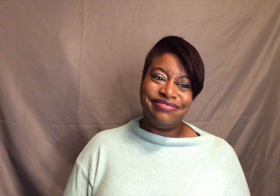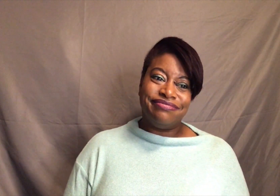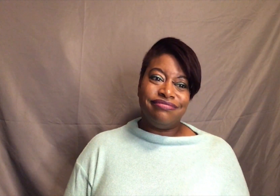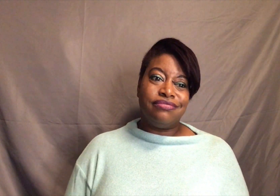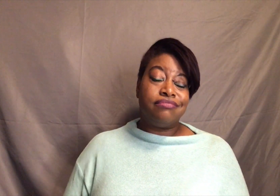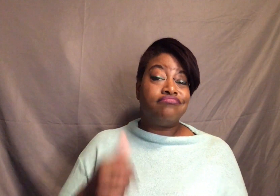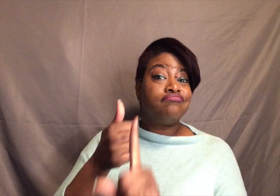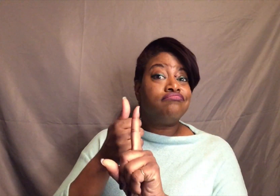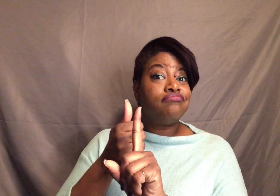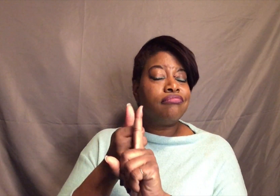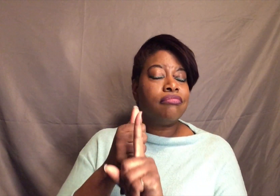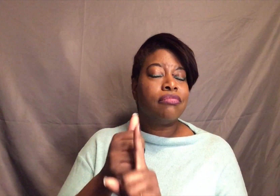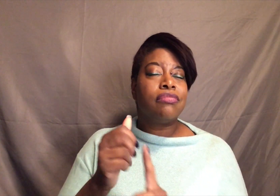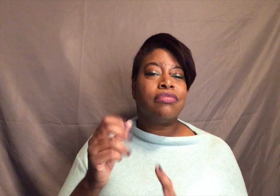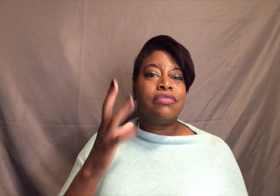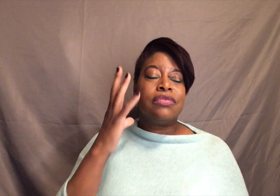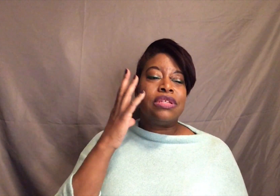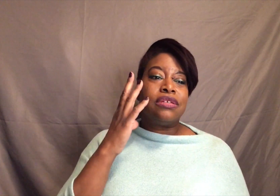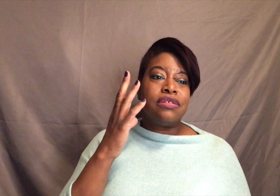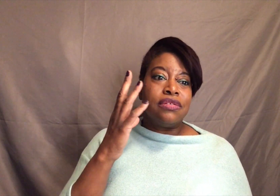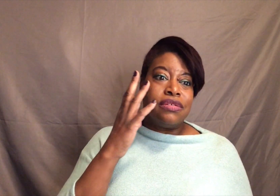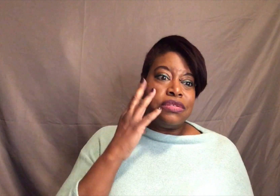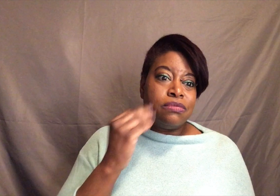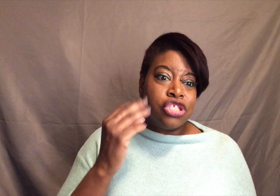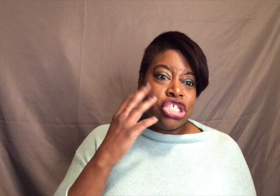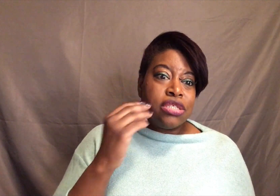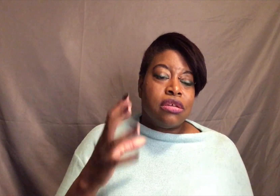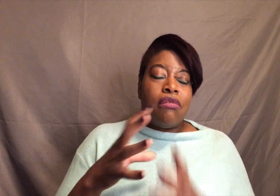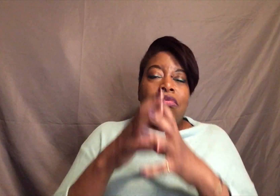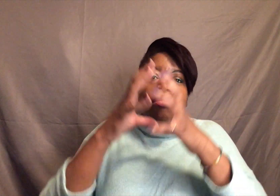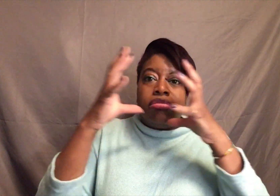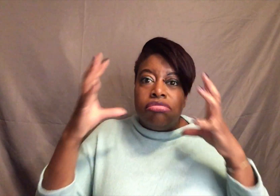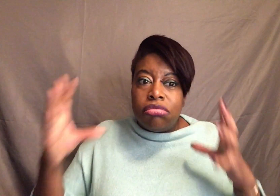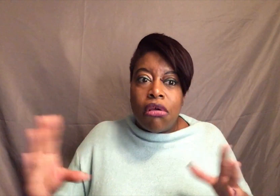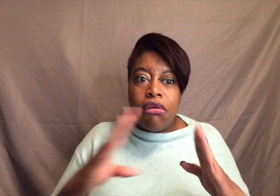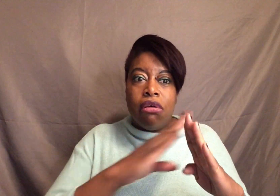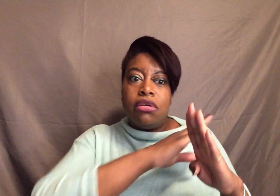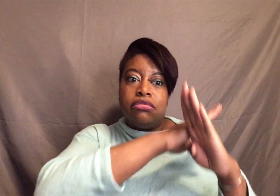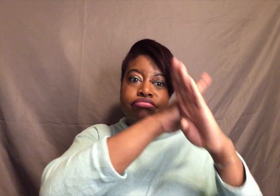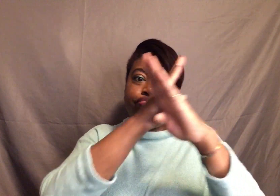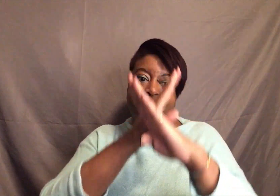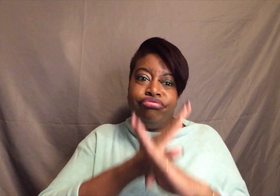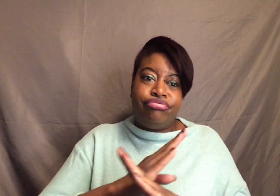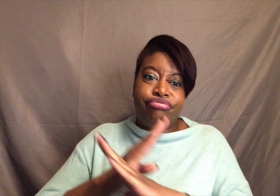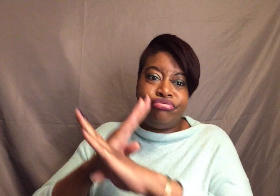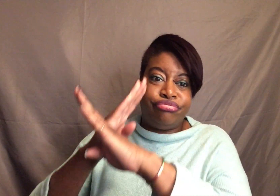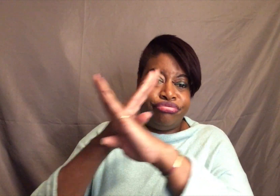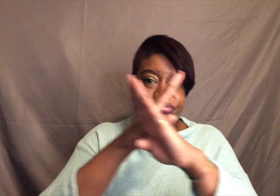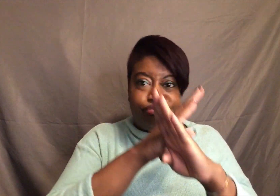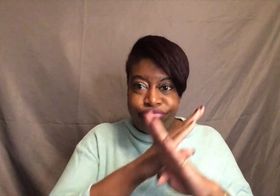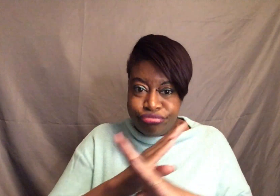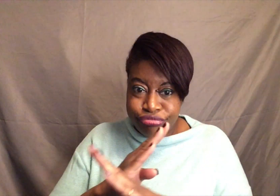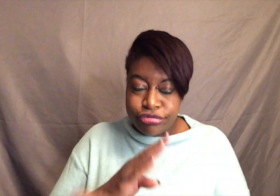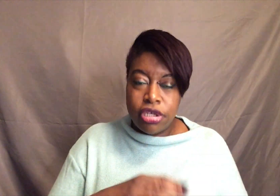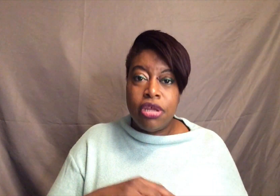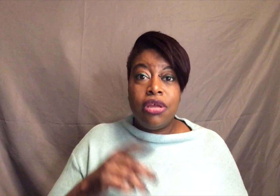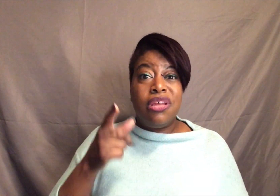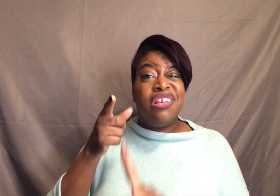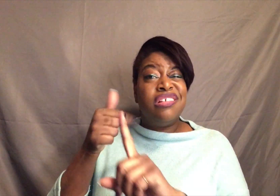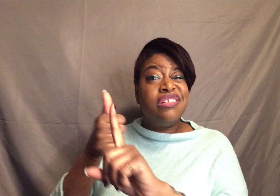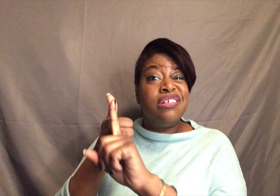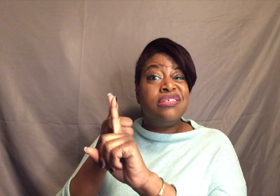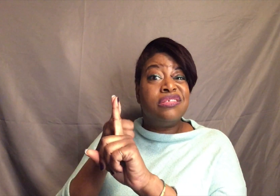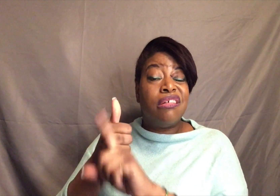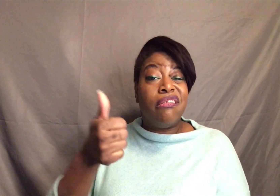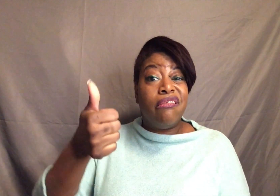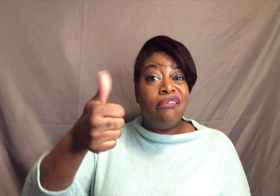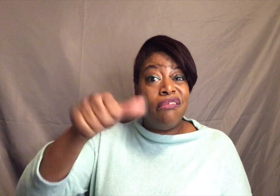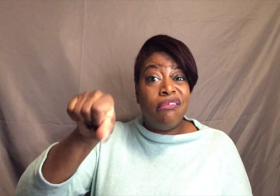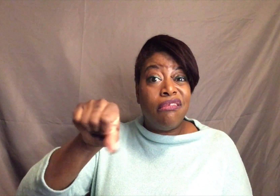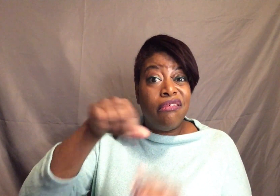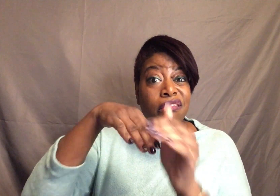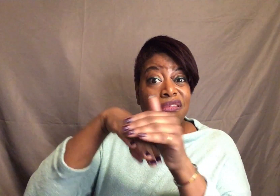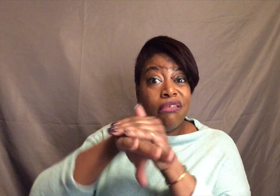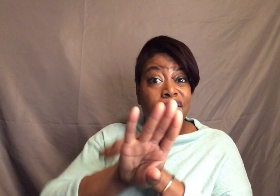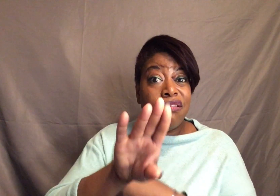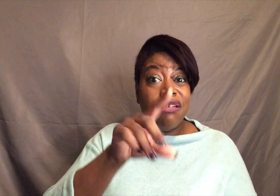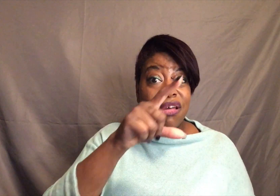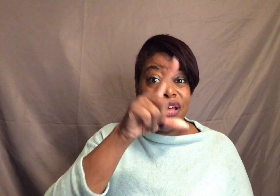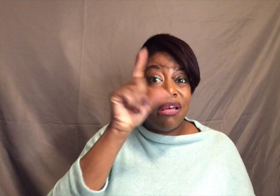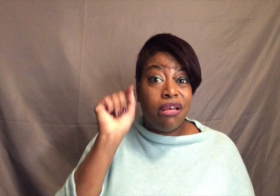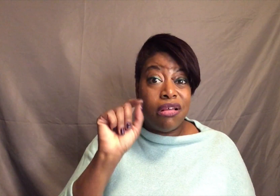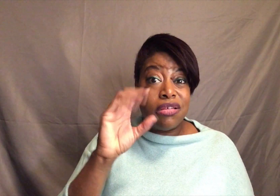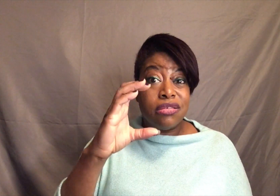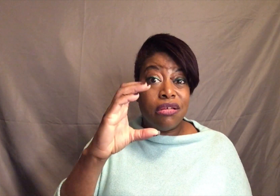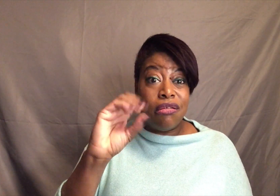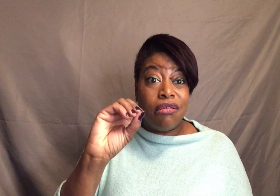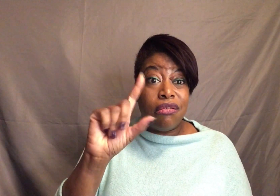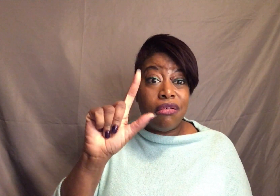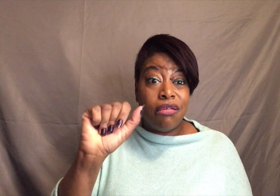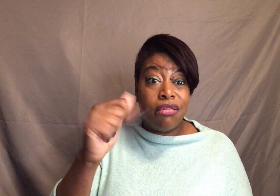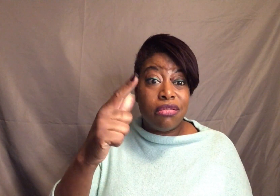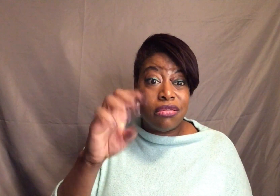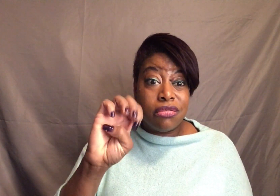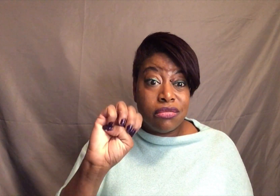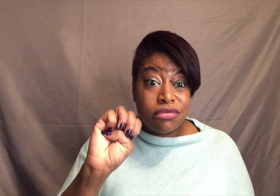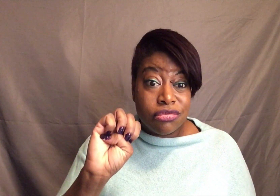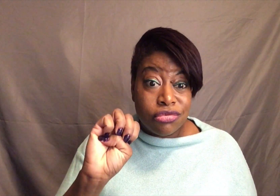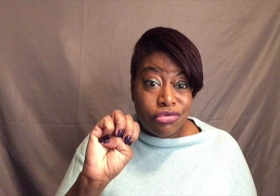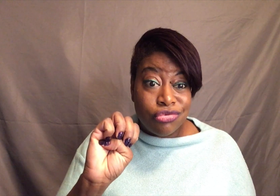Ms. Williams experienced a lot of barriers as she was denied entry to Gallaudet College.